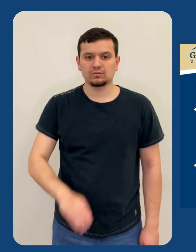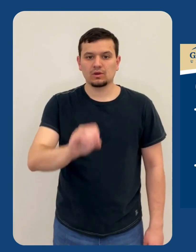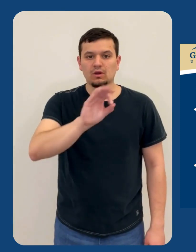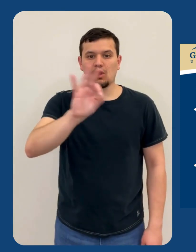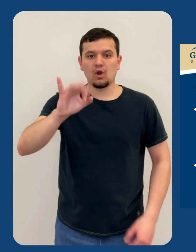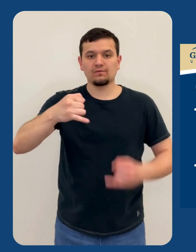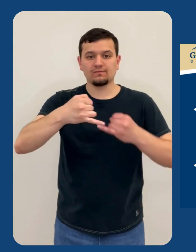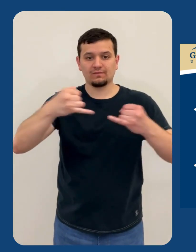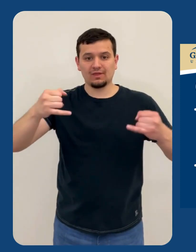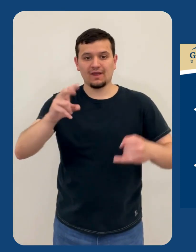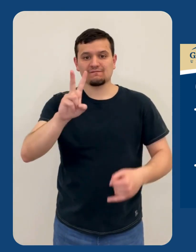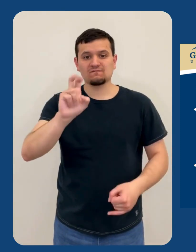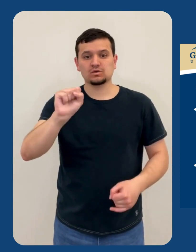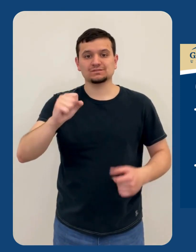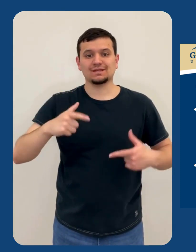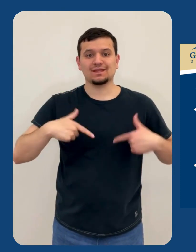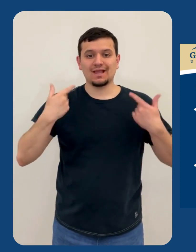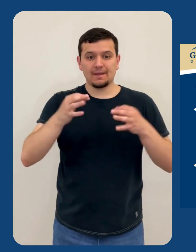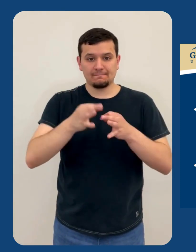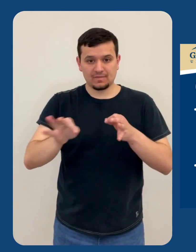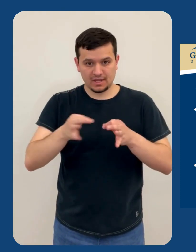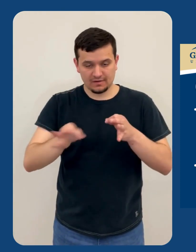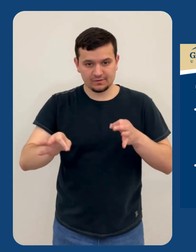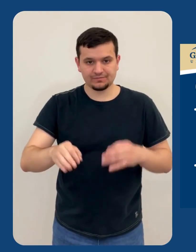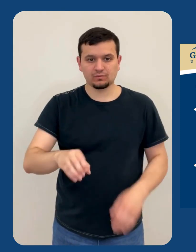Offline vs Live Captions